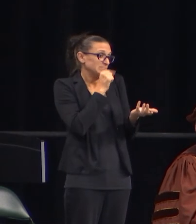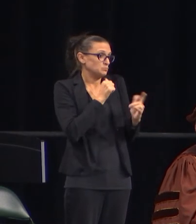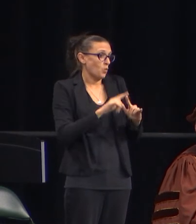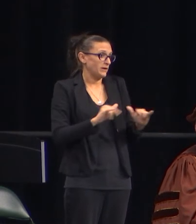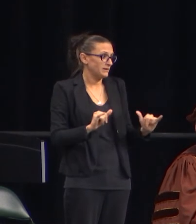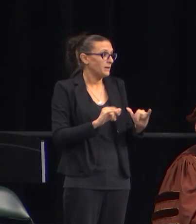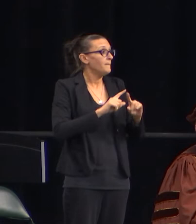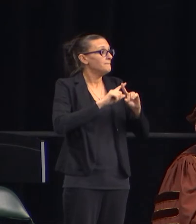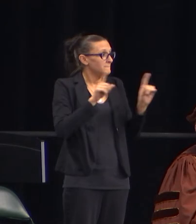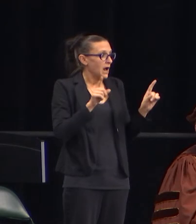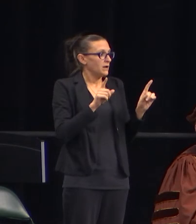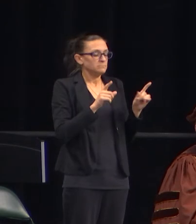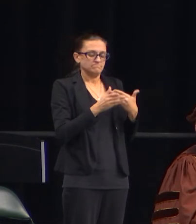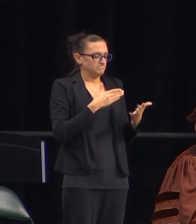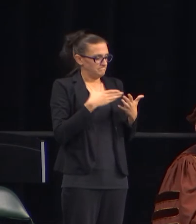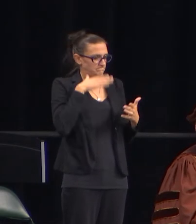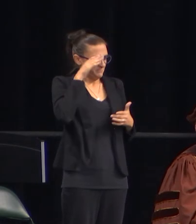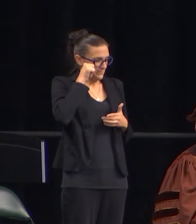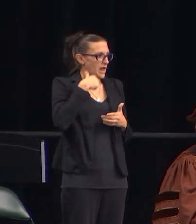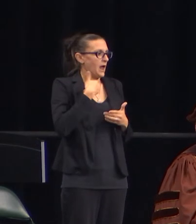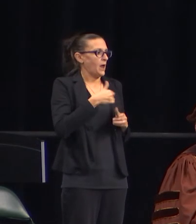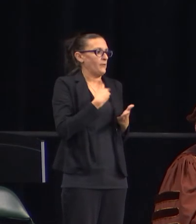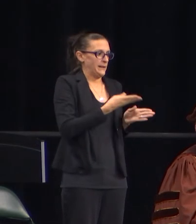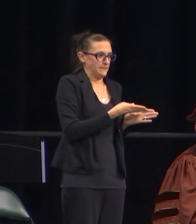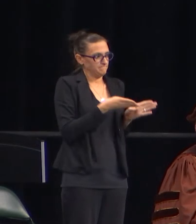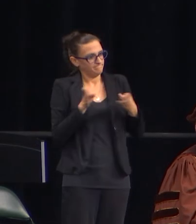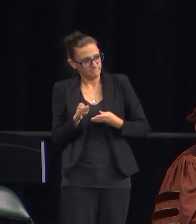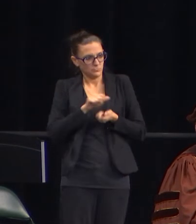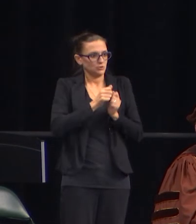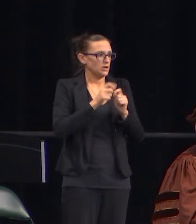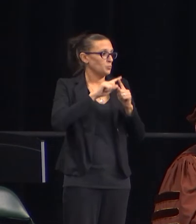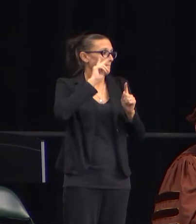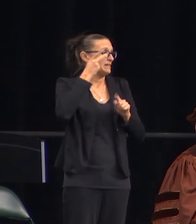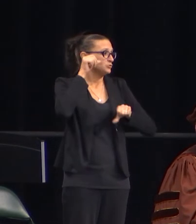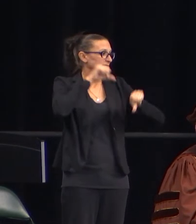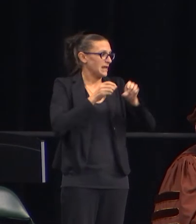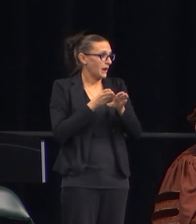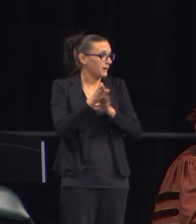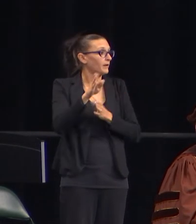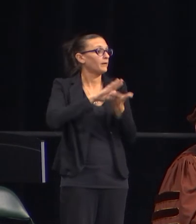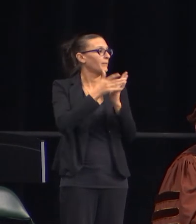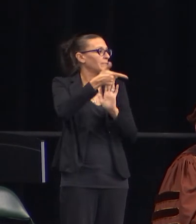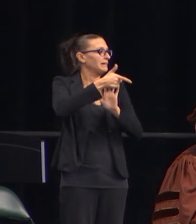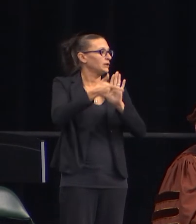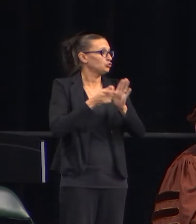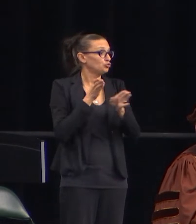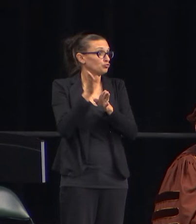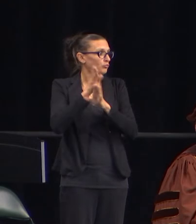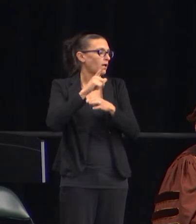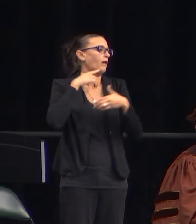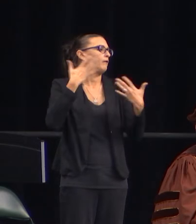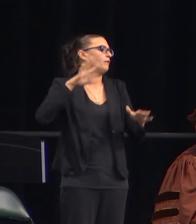but undeterred, I stepped through the Political Science door to a legal career that's been extremely rewarding.